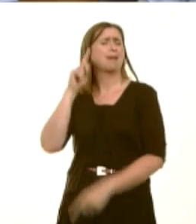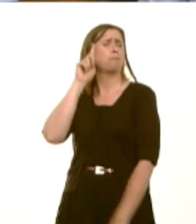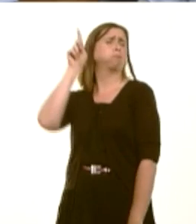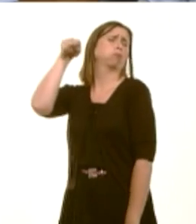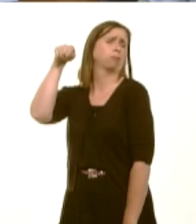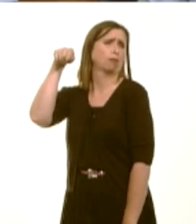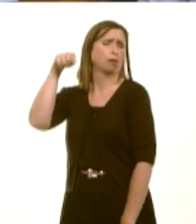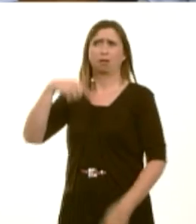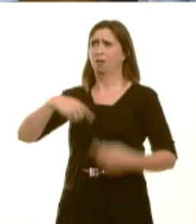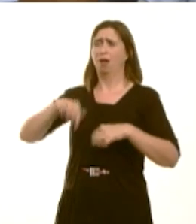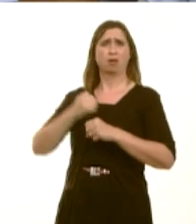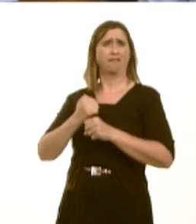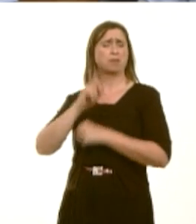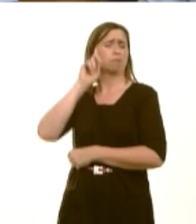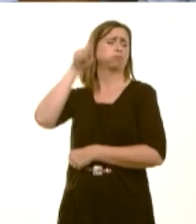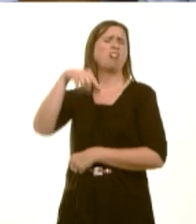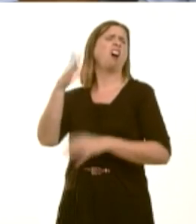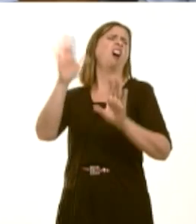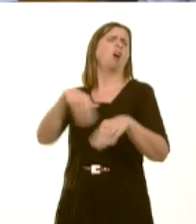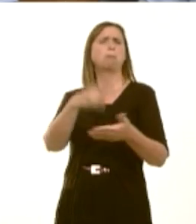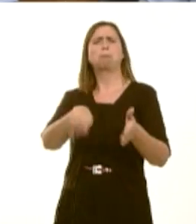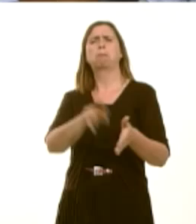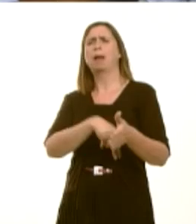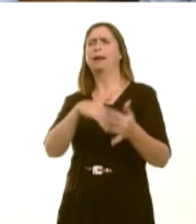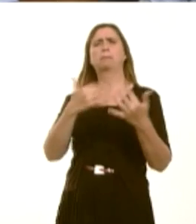that has no evidence; the evidence is there, as far as the World Health Organization is